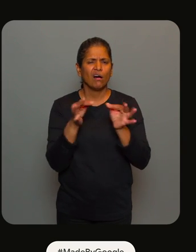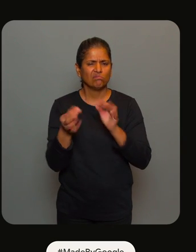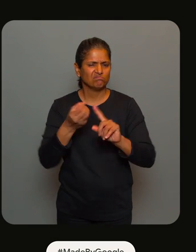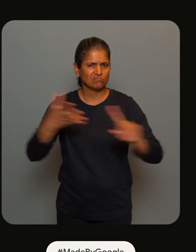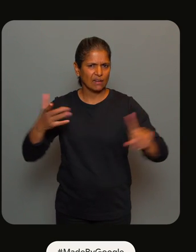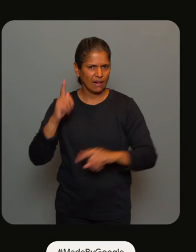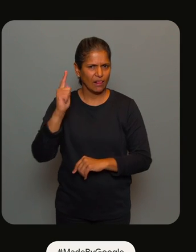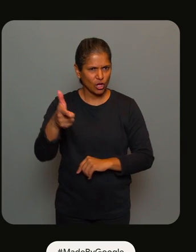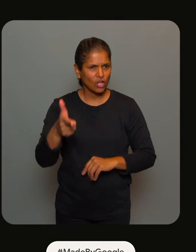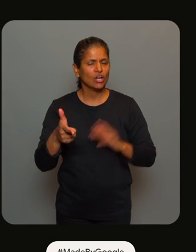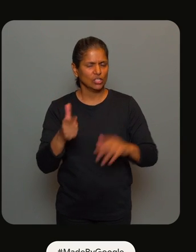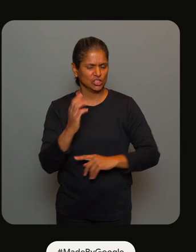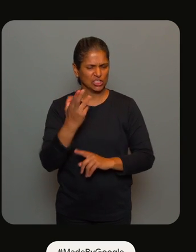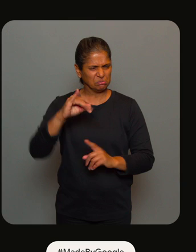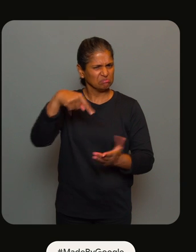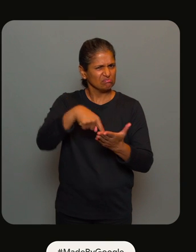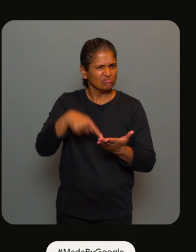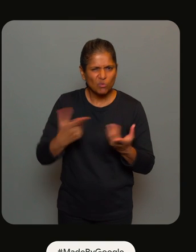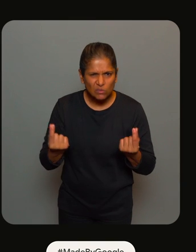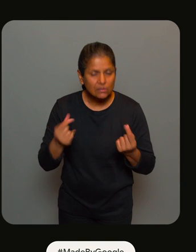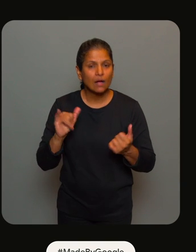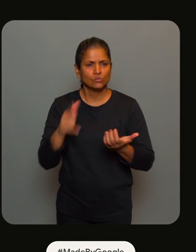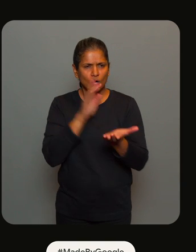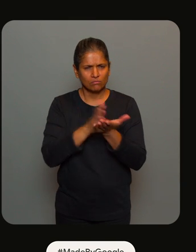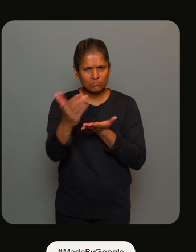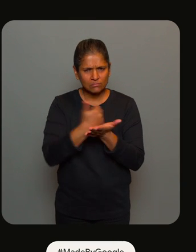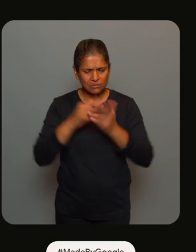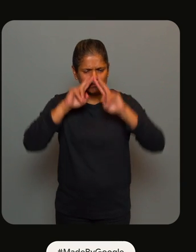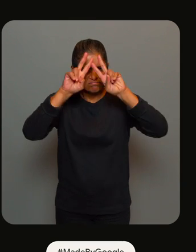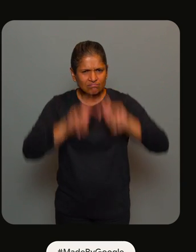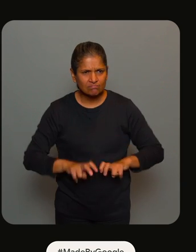And we’ll give you an in-depth look at the new Pixel devices in the new Pixel